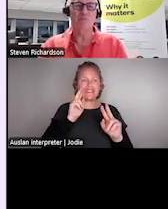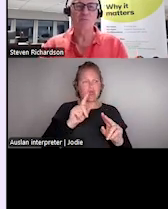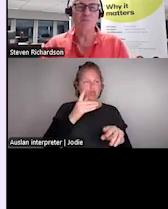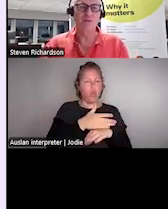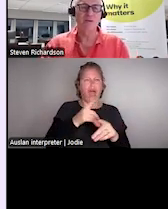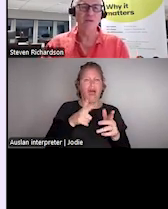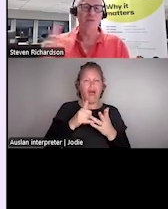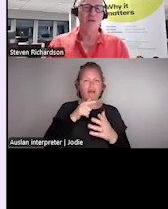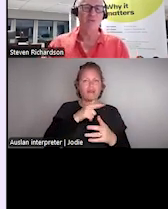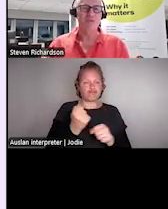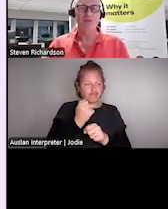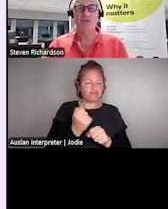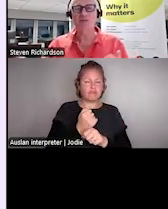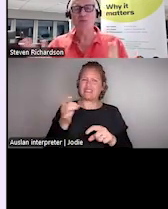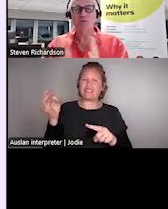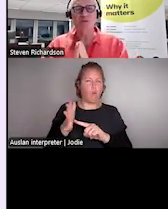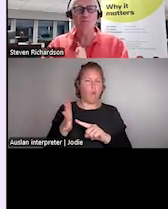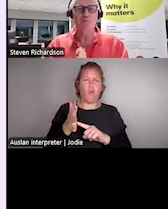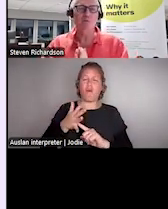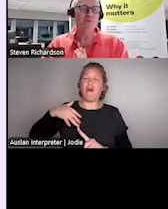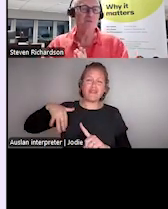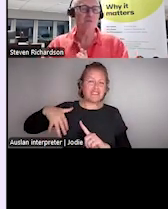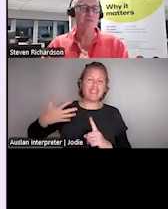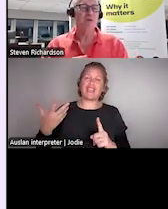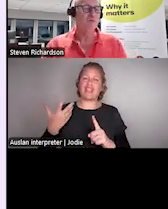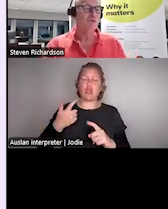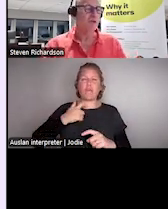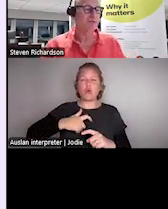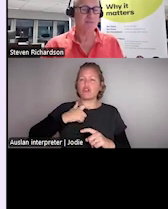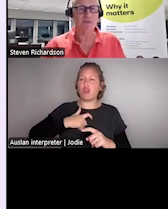important. Behind-the-scenes. Personalised booking services. Would you like to come and